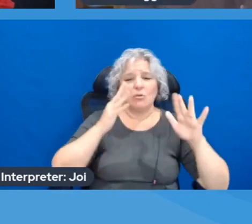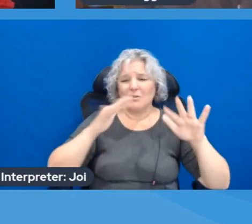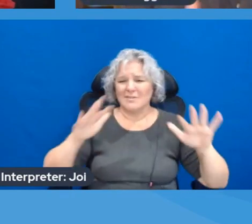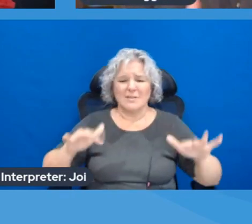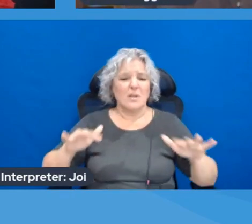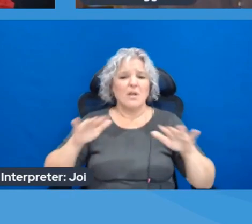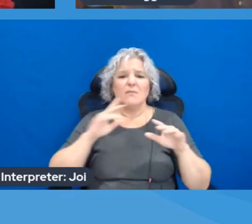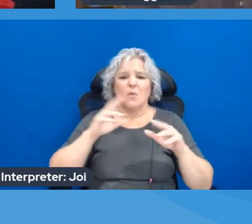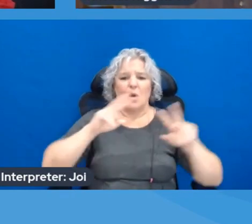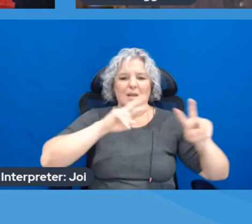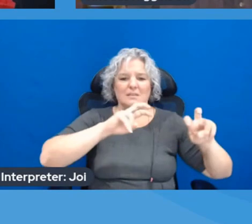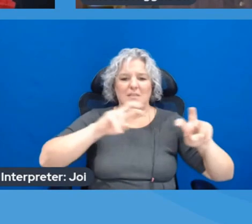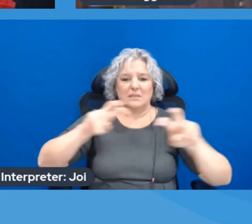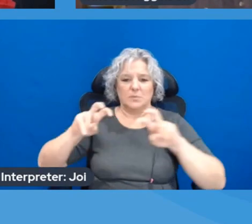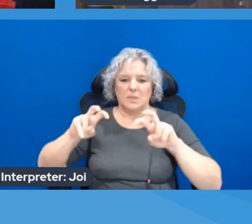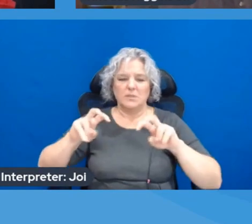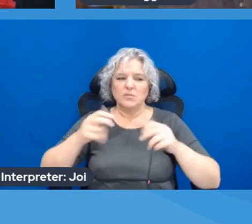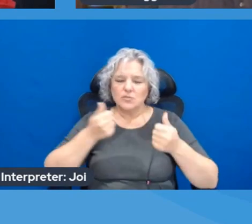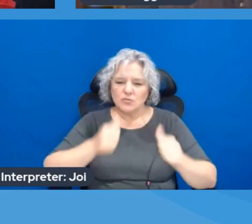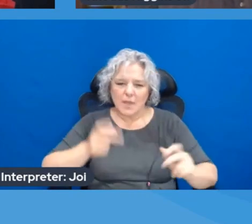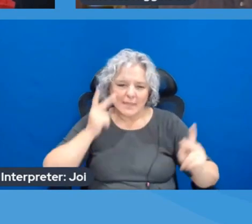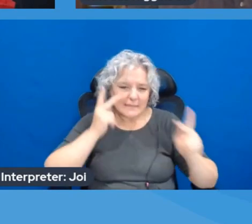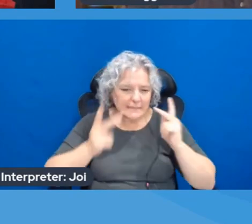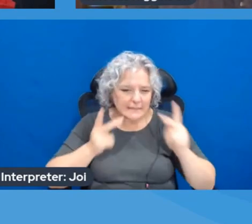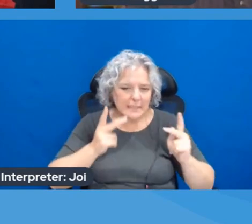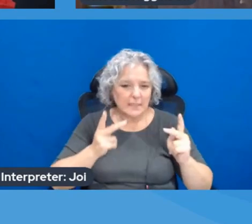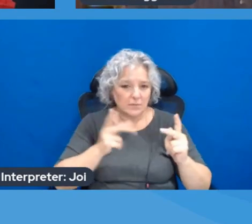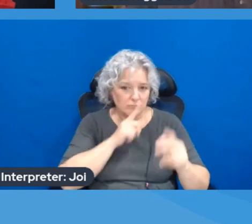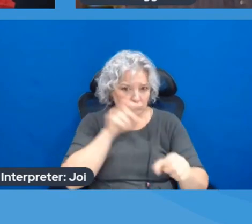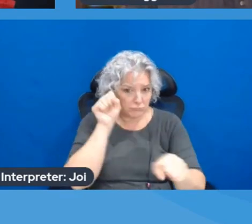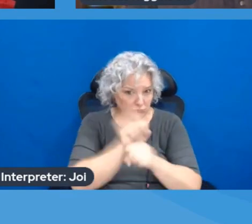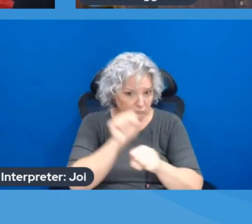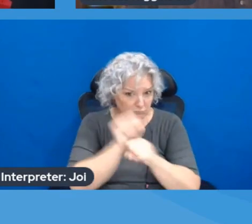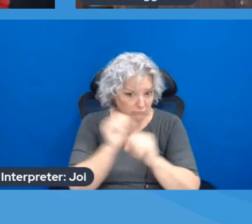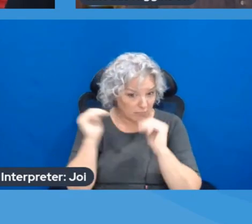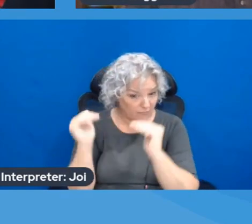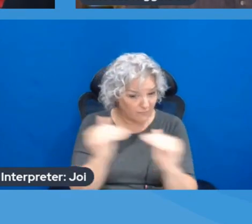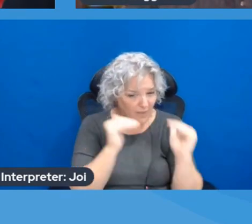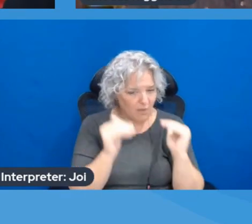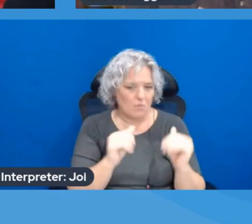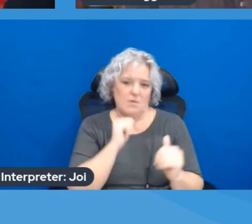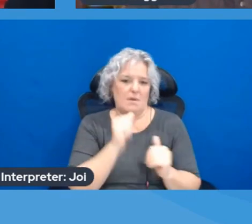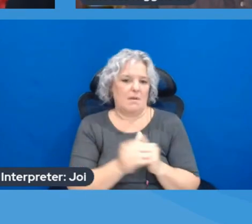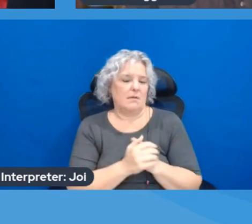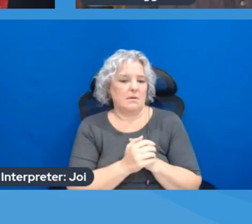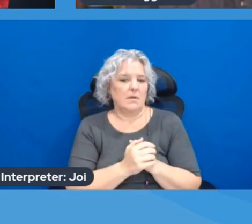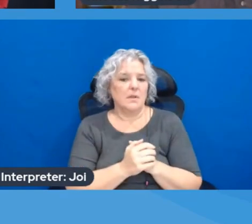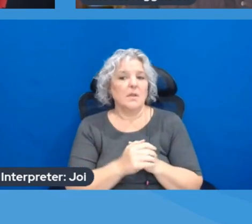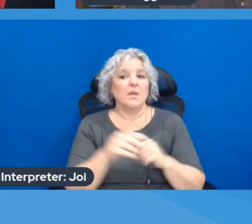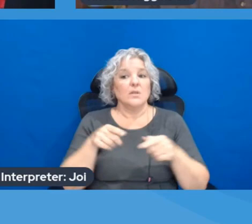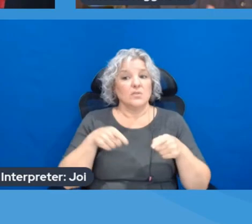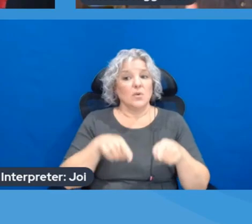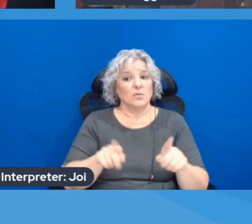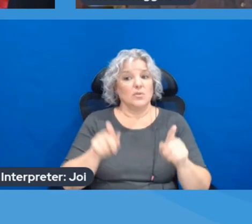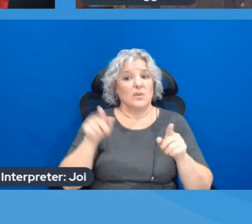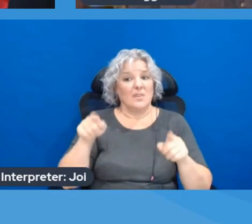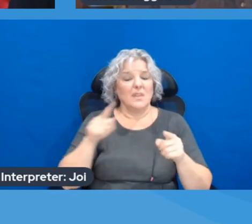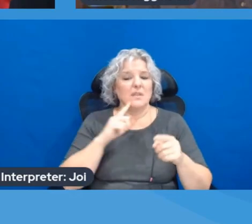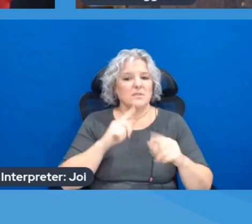related to racial equity to drive this work. So from this work, we will be inviting early intervention partners